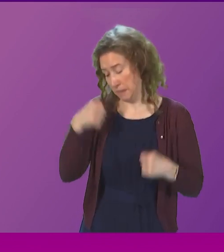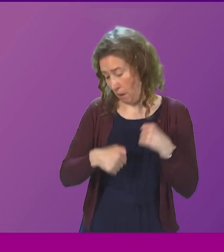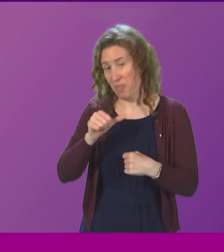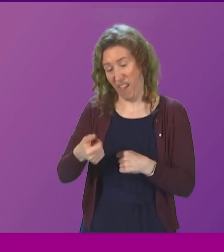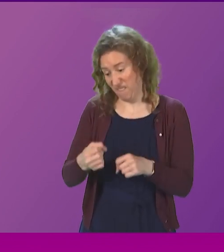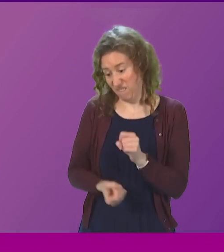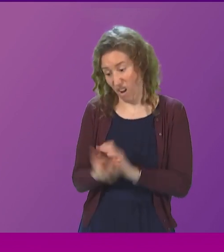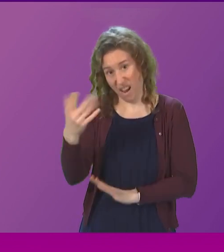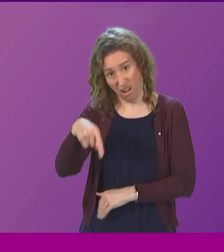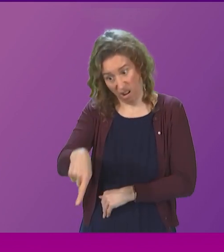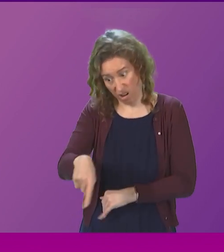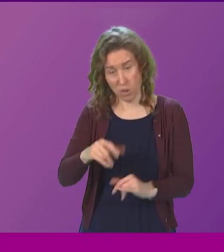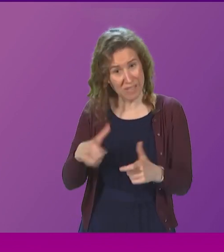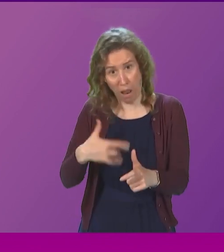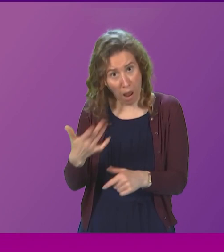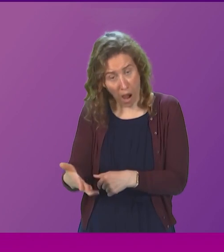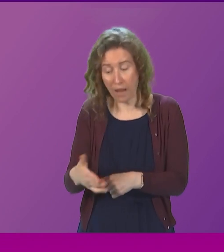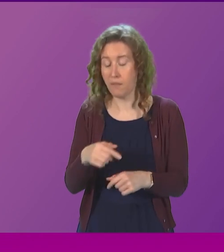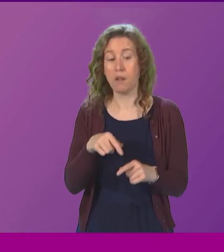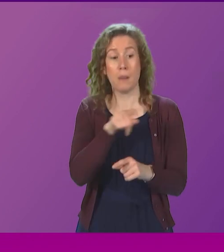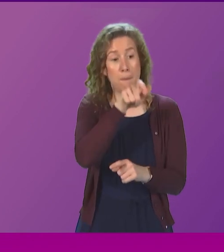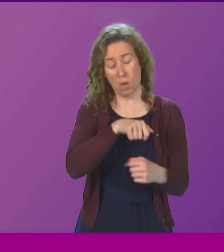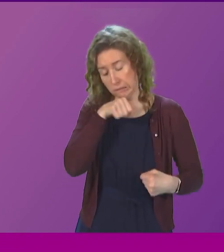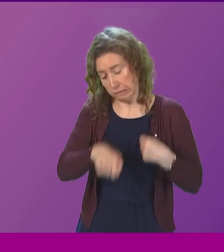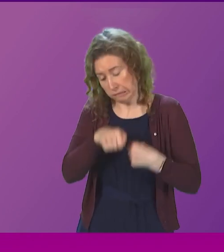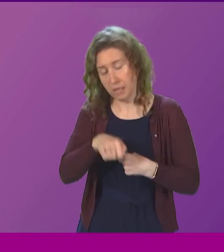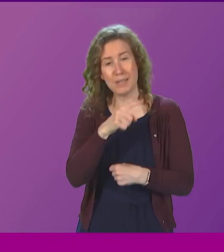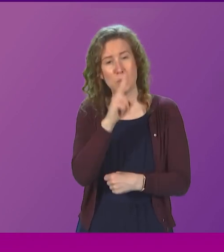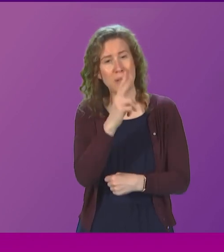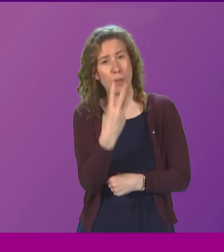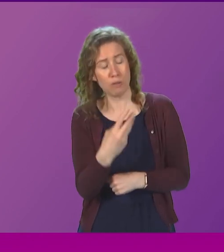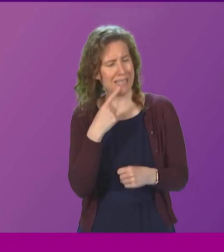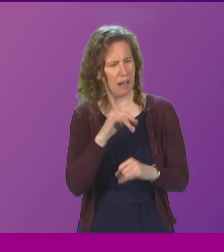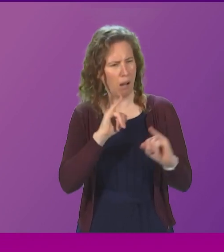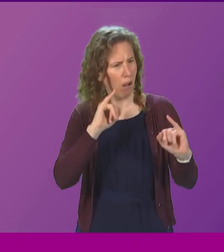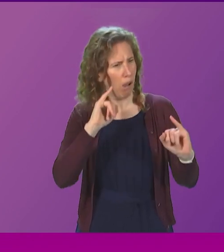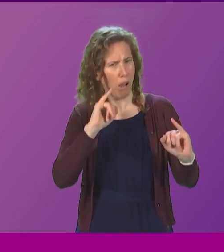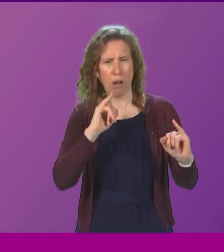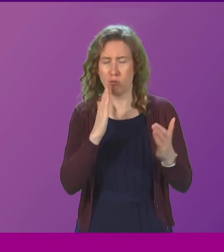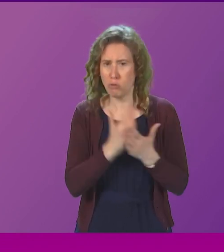The judge described the 23-year-old’s crimes as “medieval in their barbarity”, yet